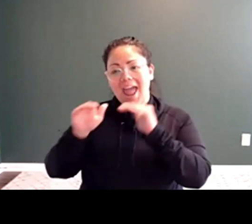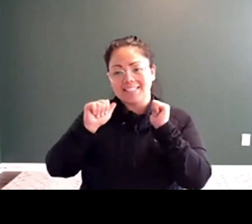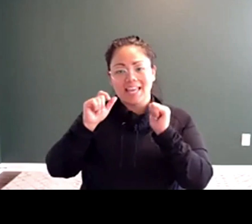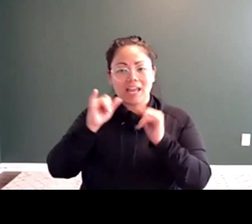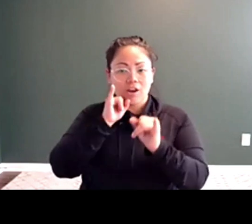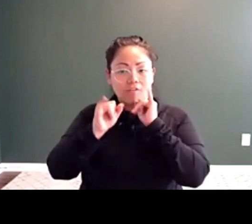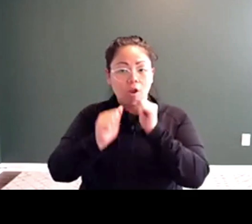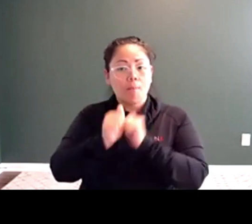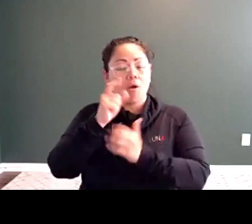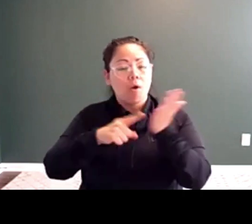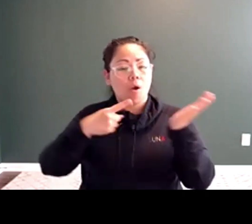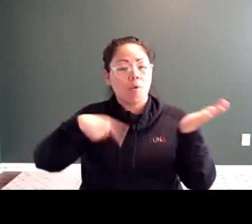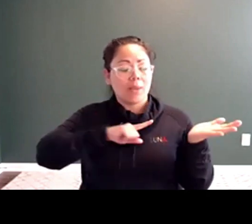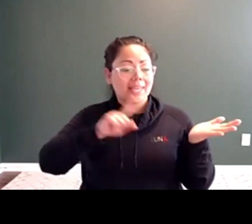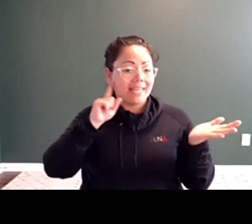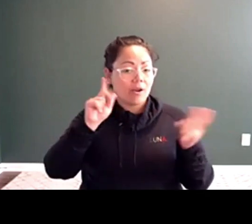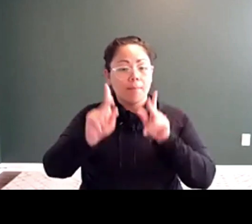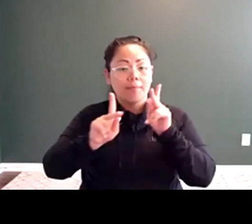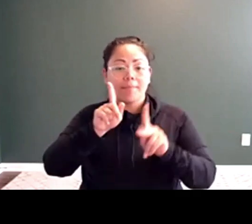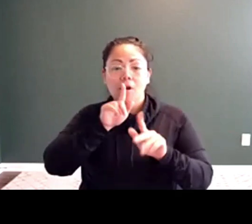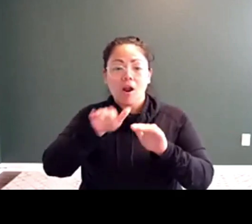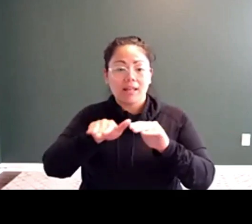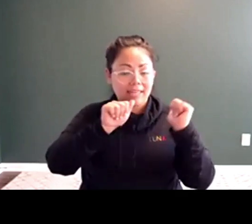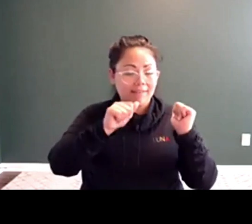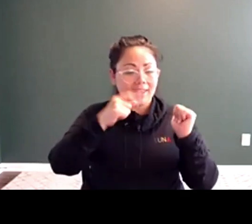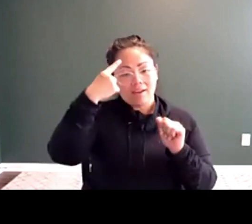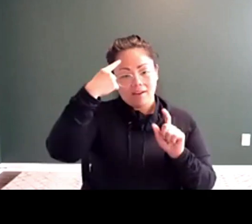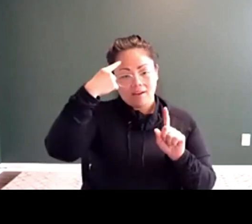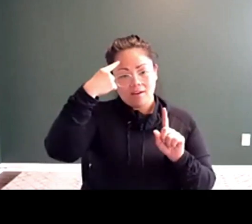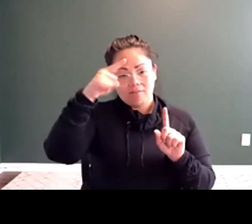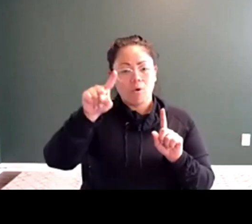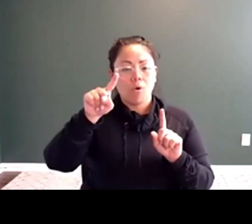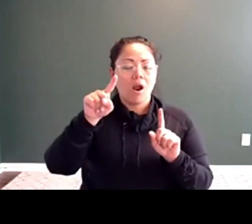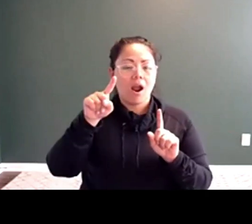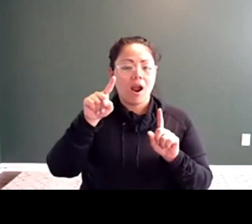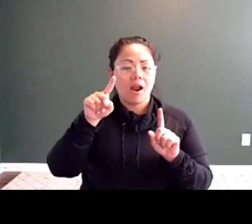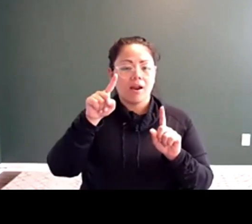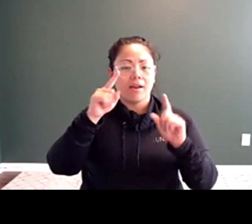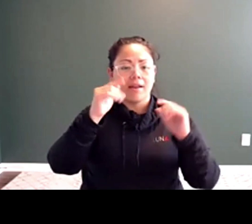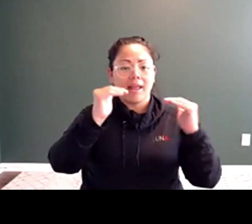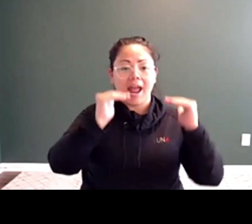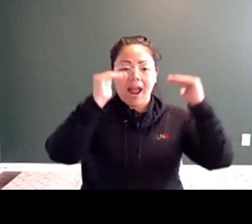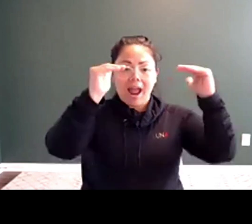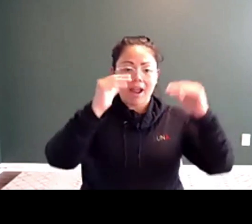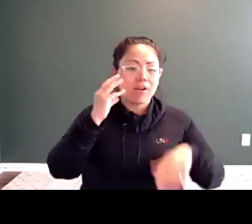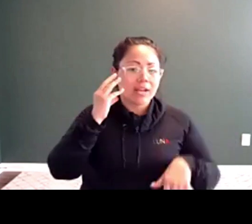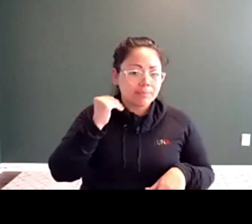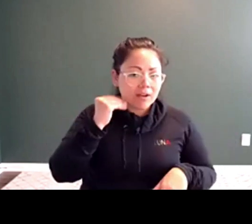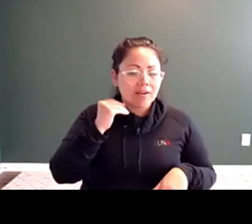is that people are leaving for at a higher experience. Right?